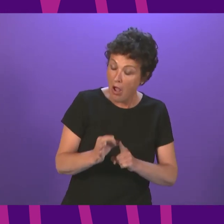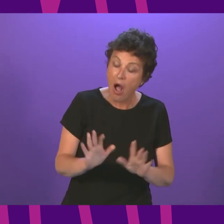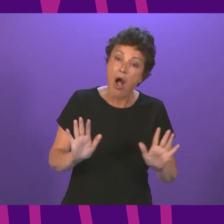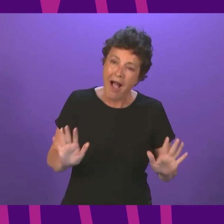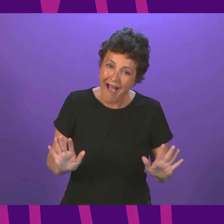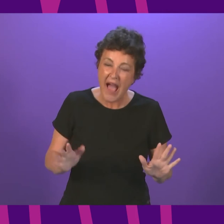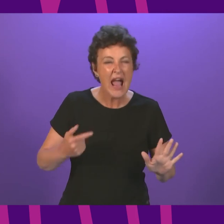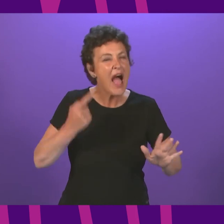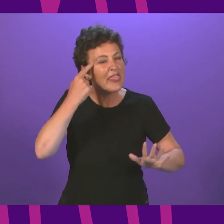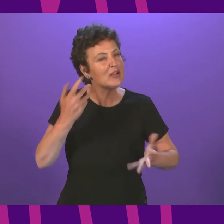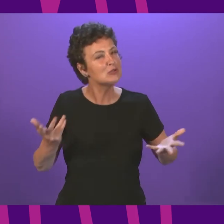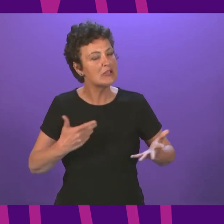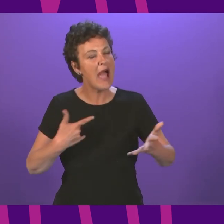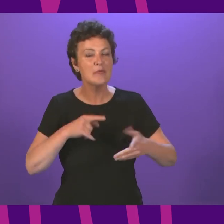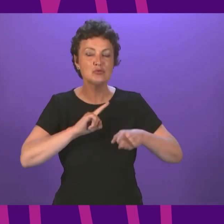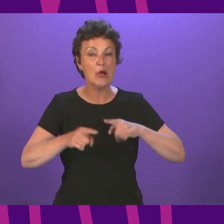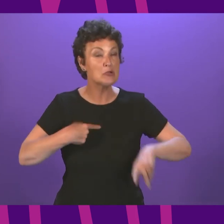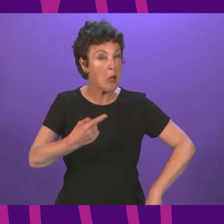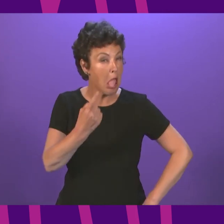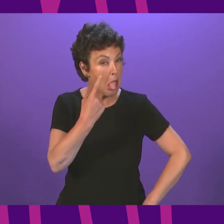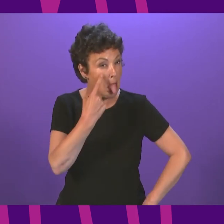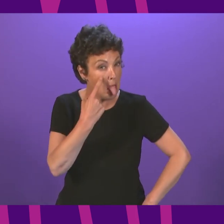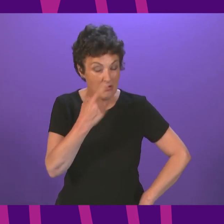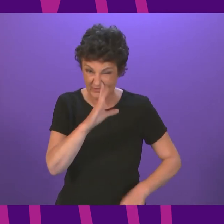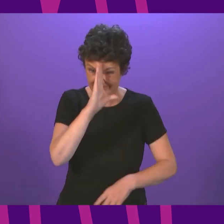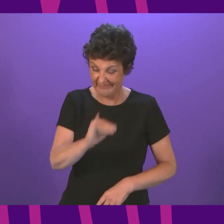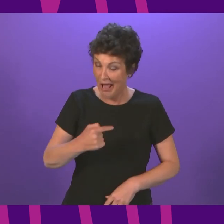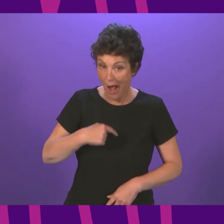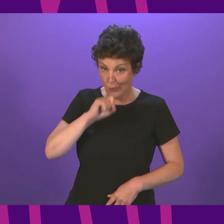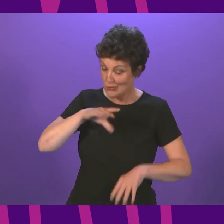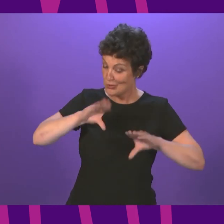to work to ensure that the people of Scotland are protected from the effects of this terrible virus.